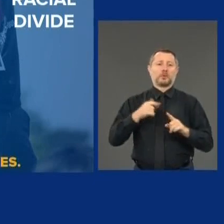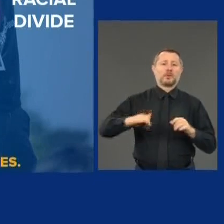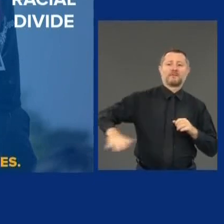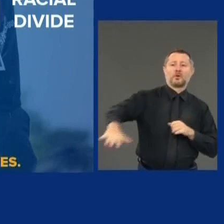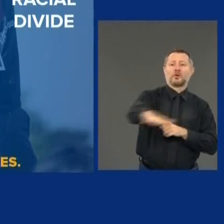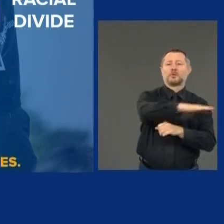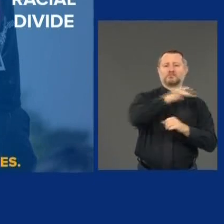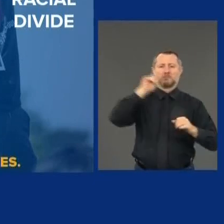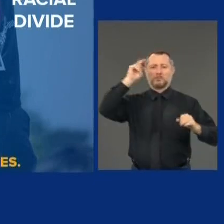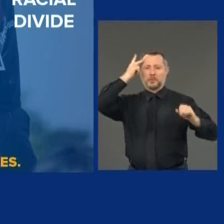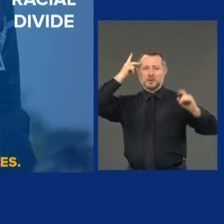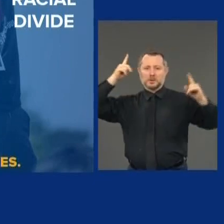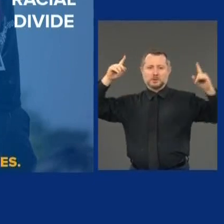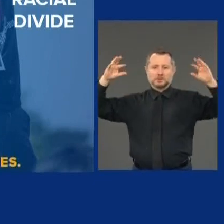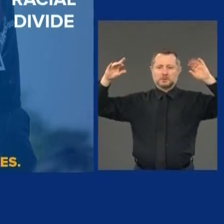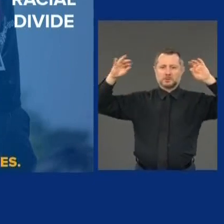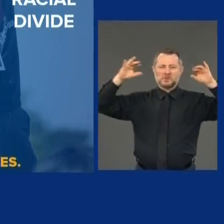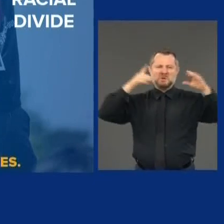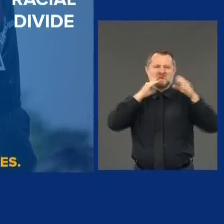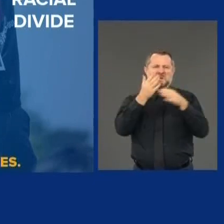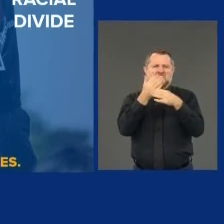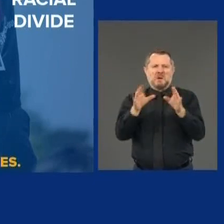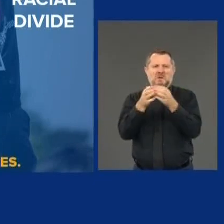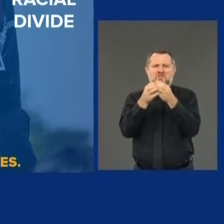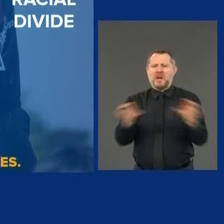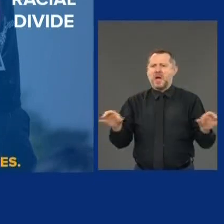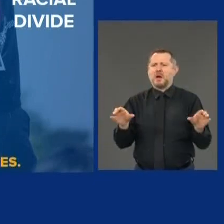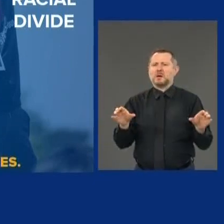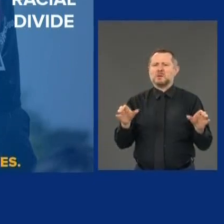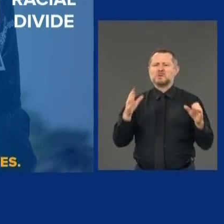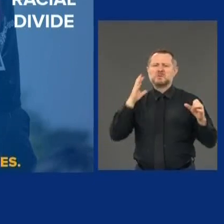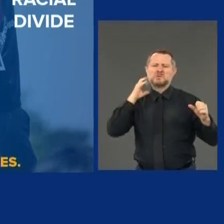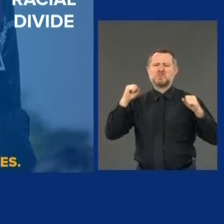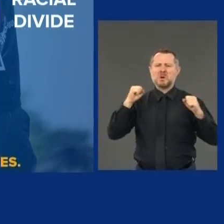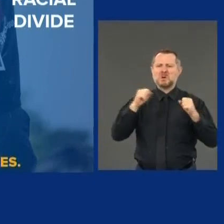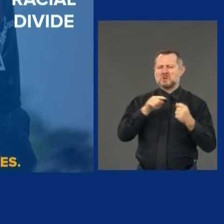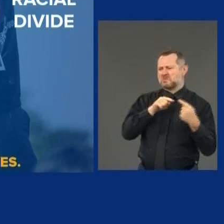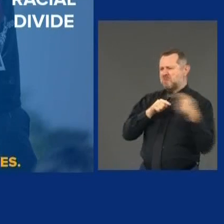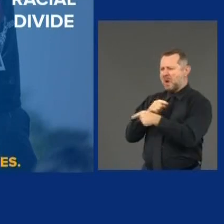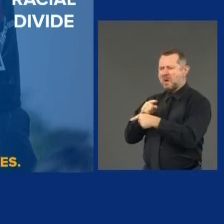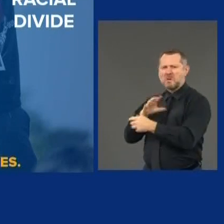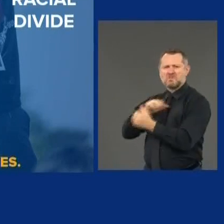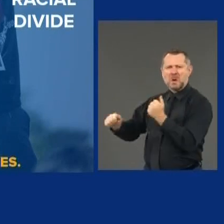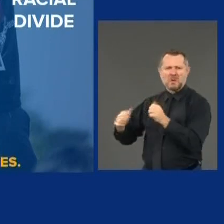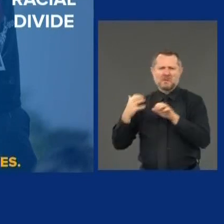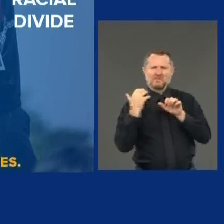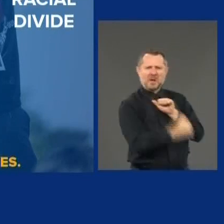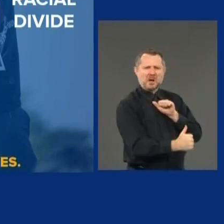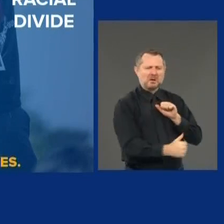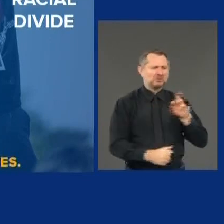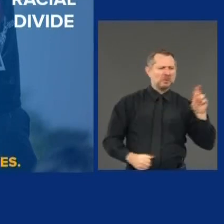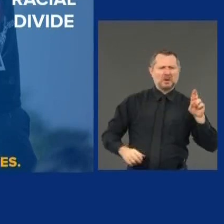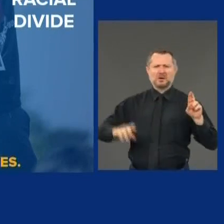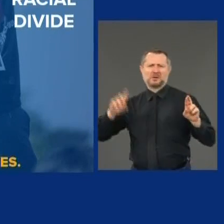GATHERING AT THE TIME OF COVID AND THE OVERALL DYNAMIC AND ENVIRONMENT. TERRIBLE POLITICAL DIVIDES IN